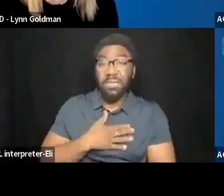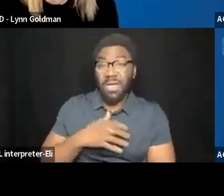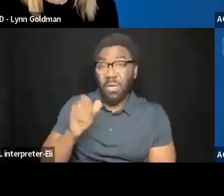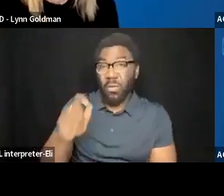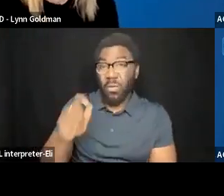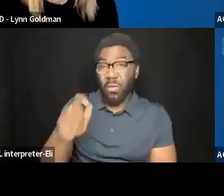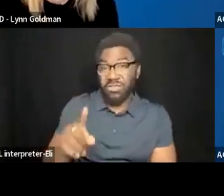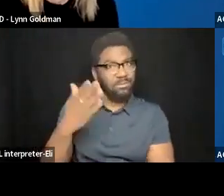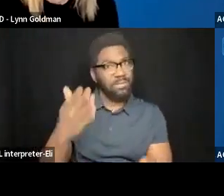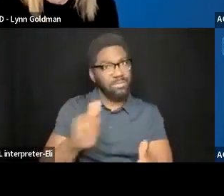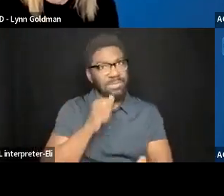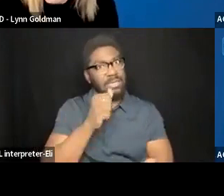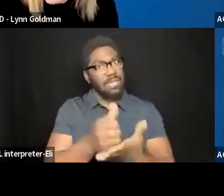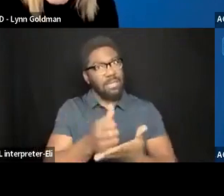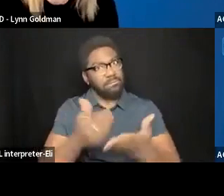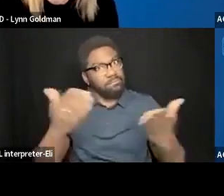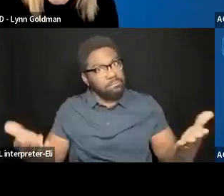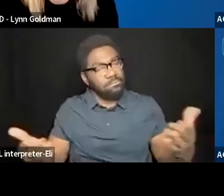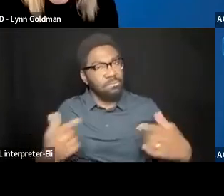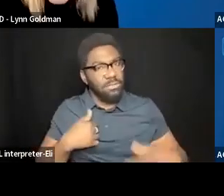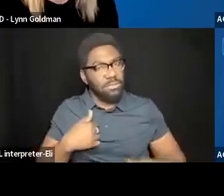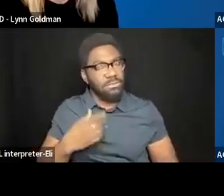but it persists in my mind, so I'll ask it anyway.